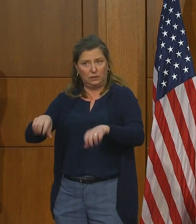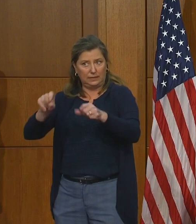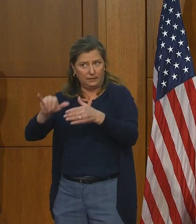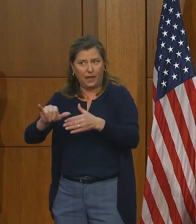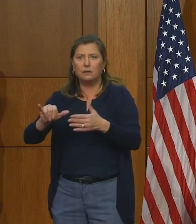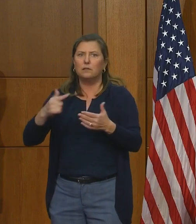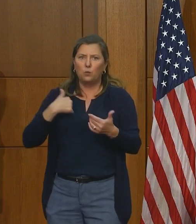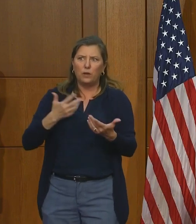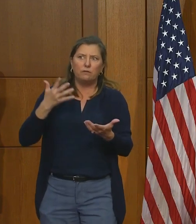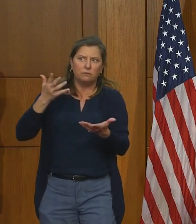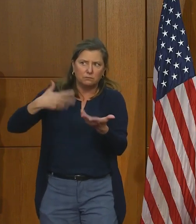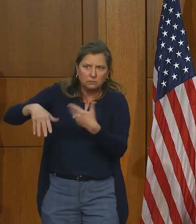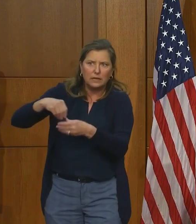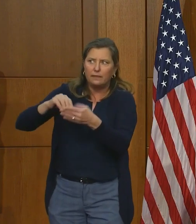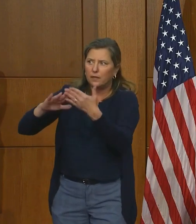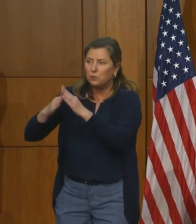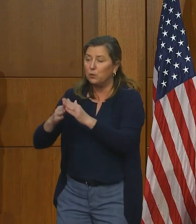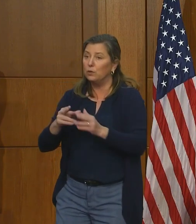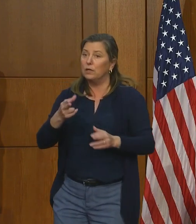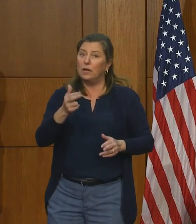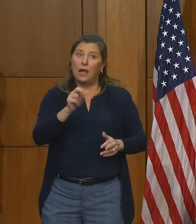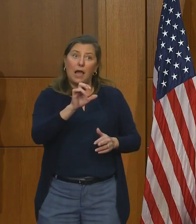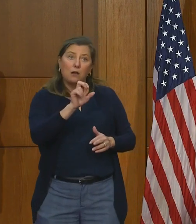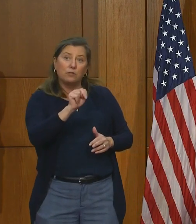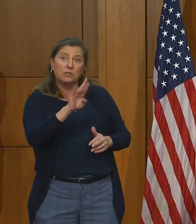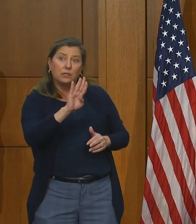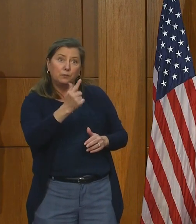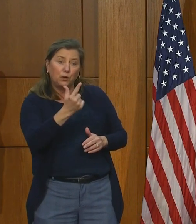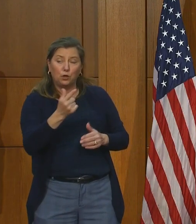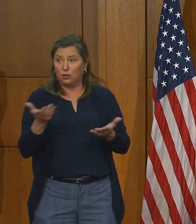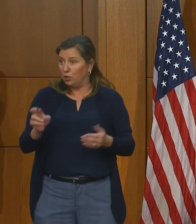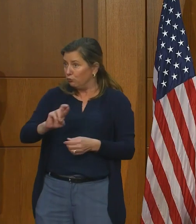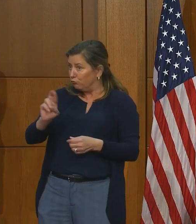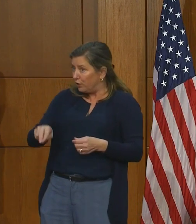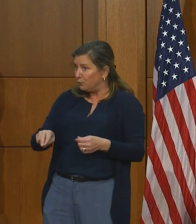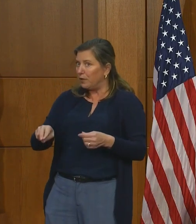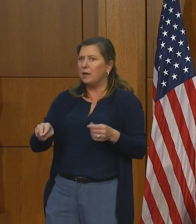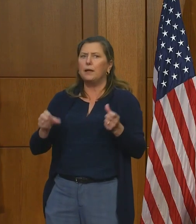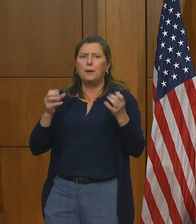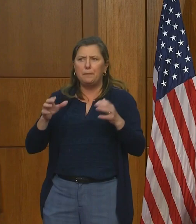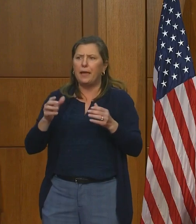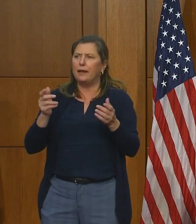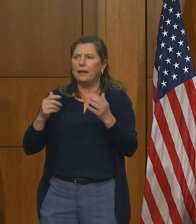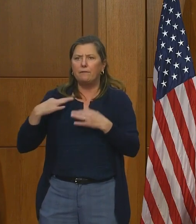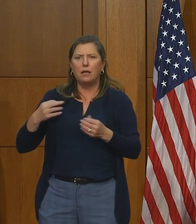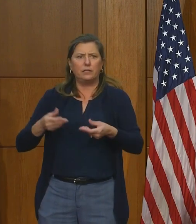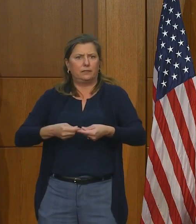FOR SOME LED BY. UNDERWOOD AND WE HAVE. BEEN OUT IN THE COME